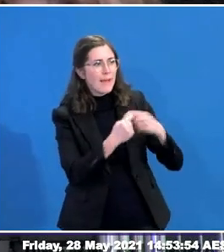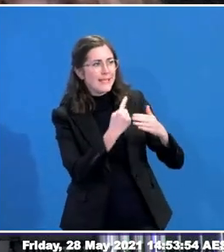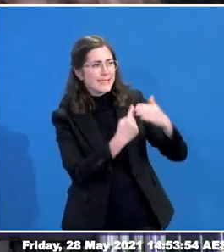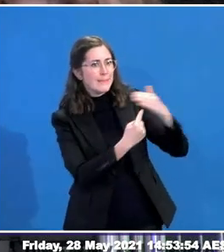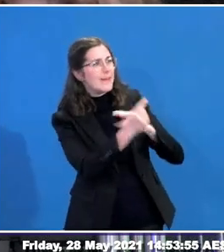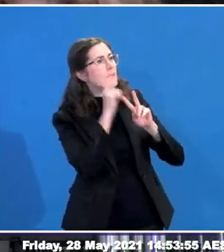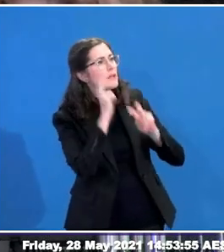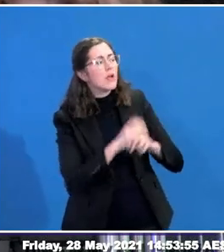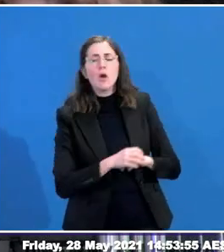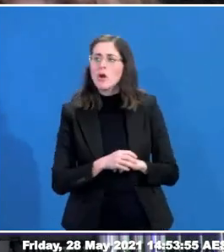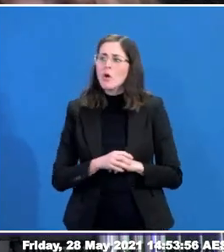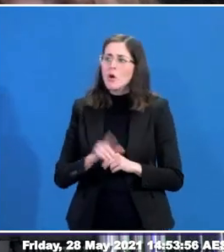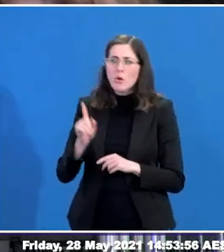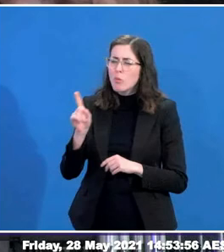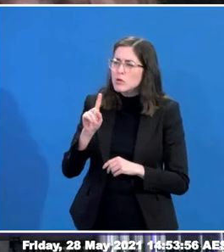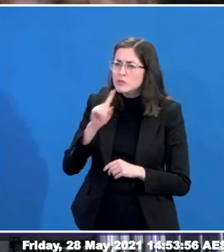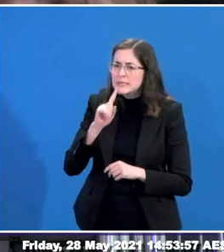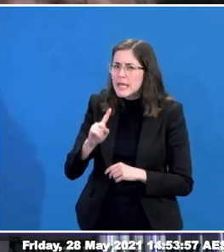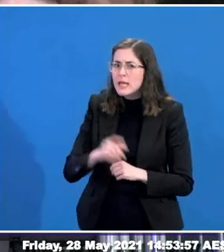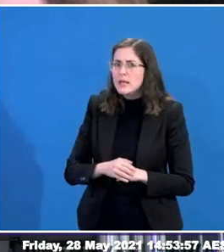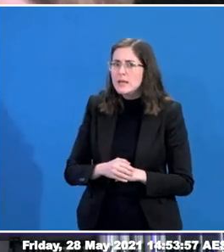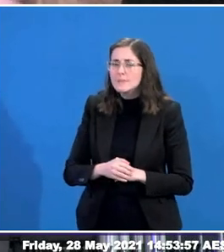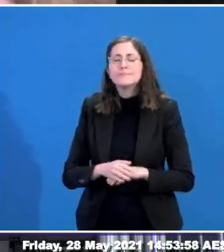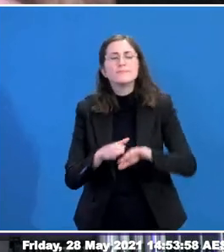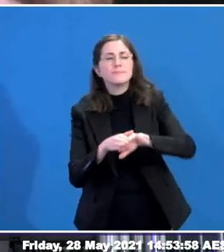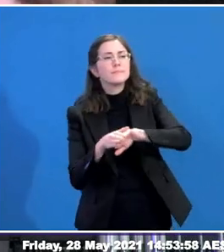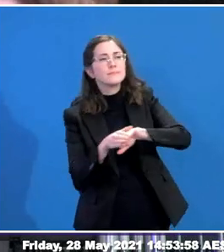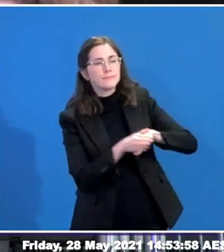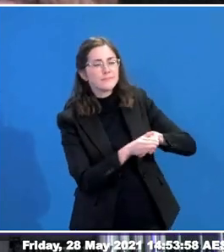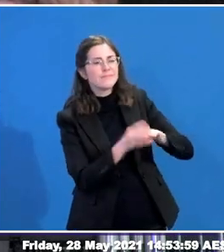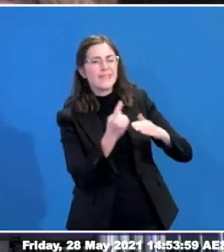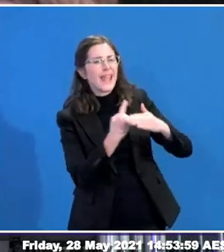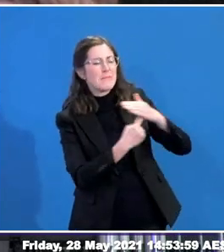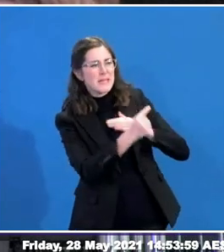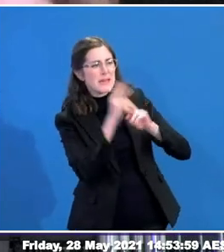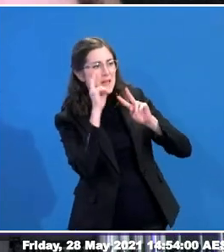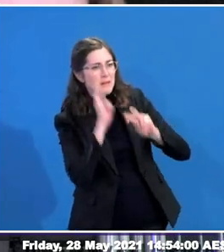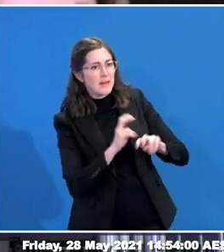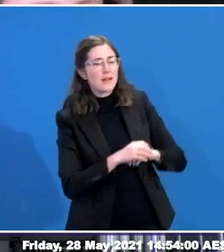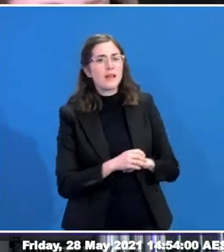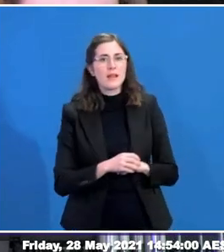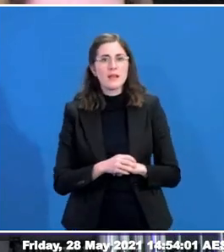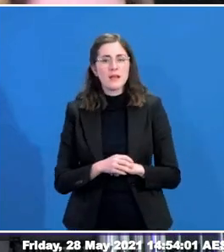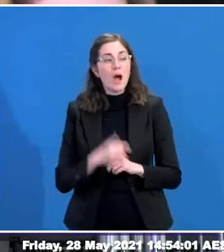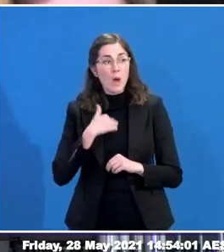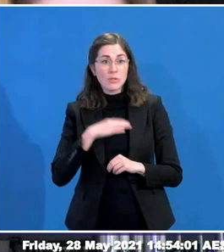Sorry? I will leave independent investigators for a moment. I have one final question about them.